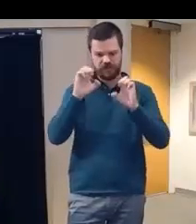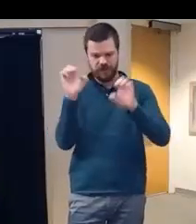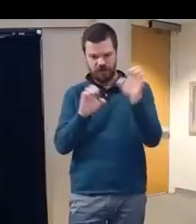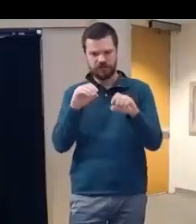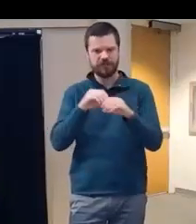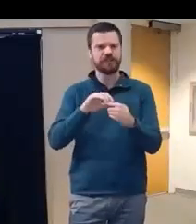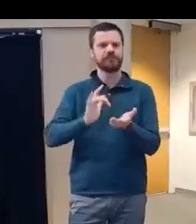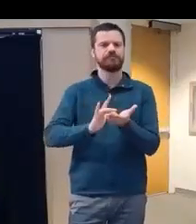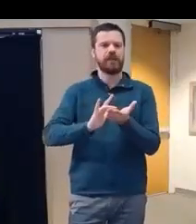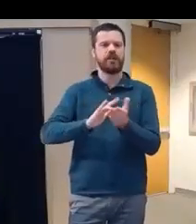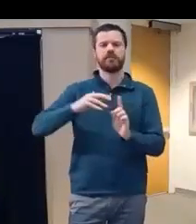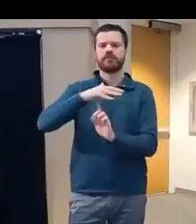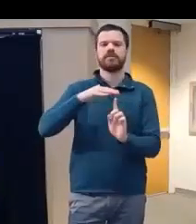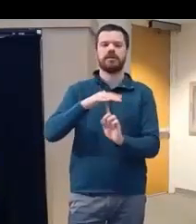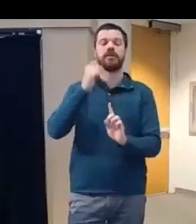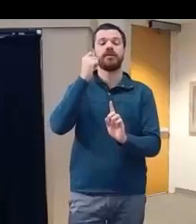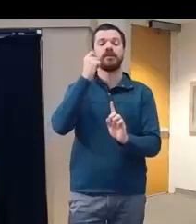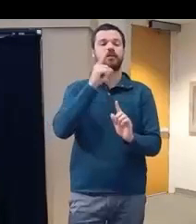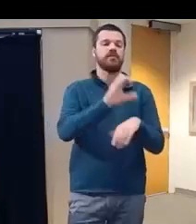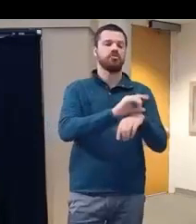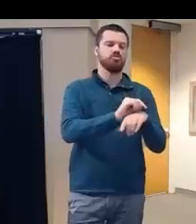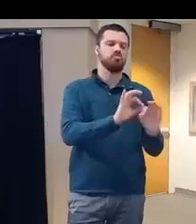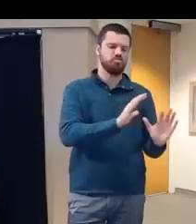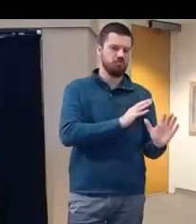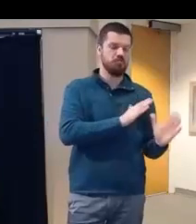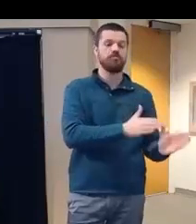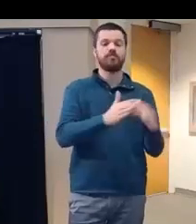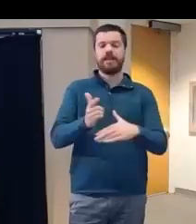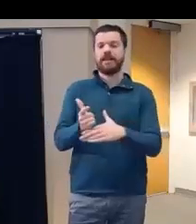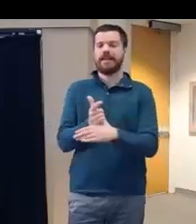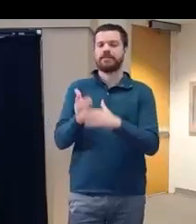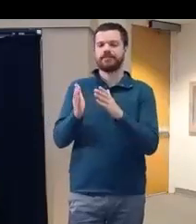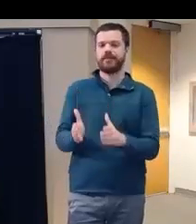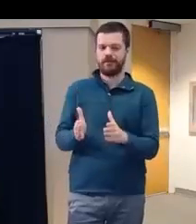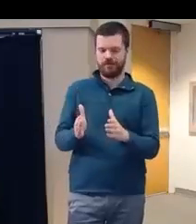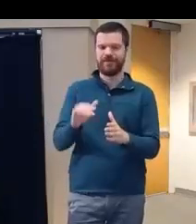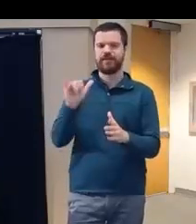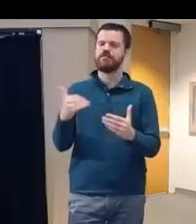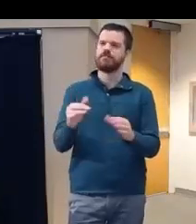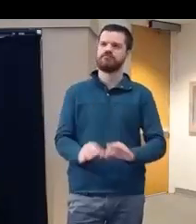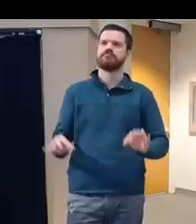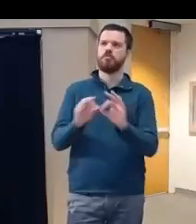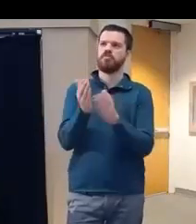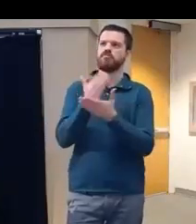settings usually but the second half of the word is really a very important part of of the name